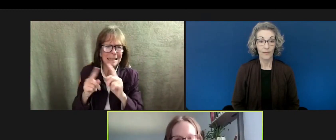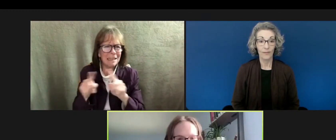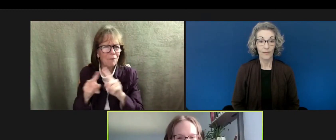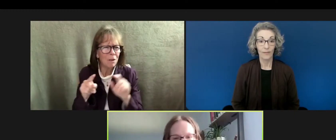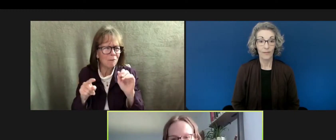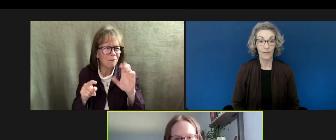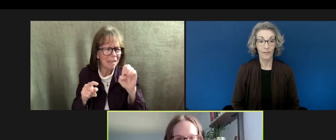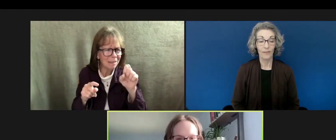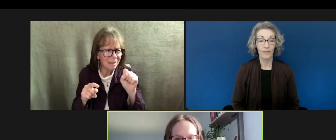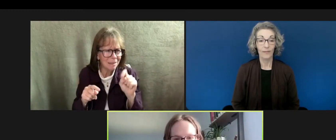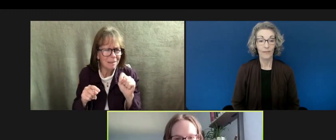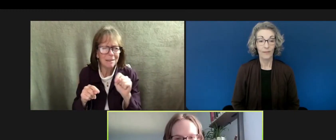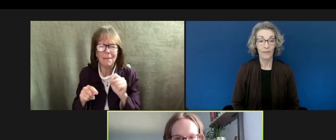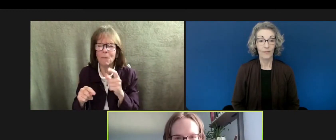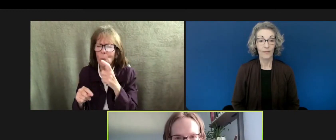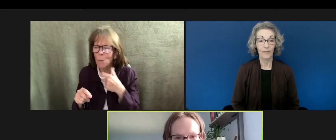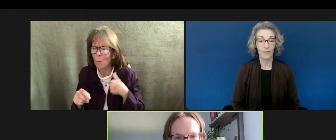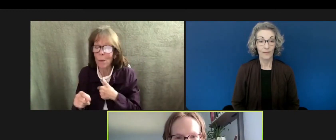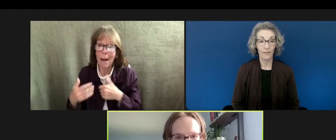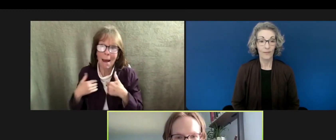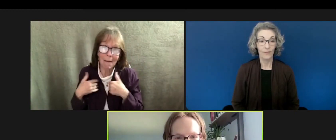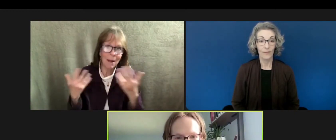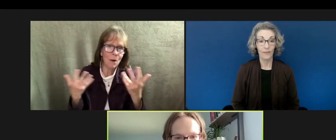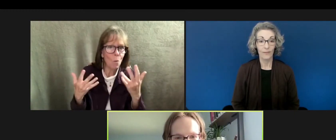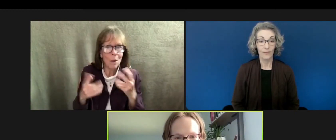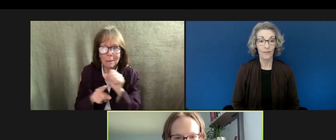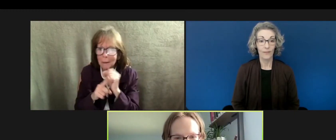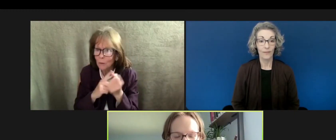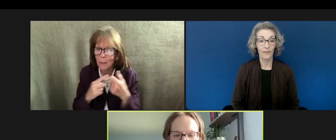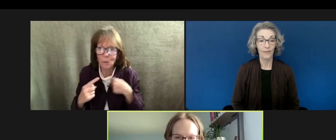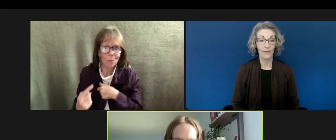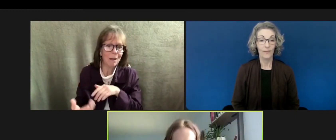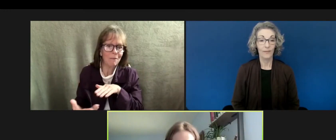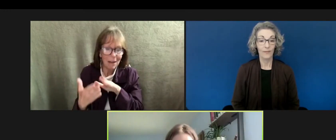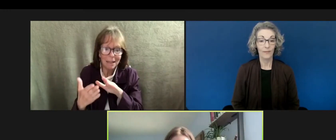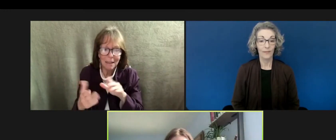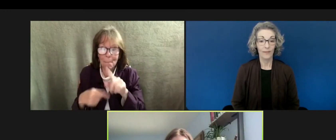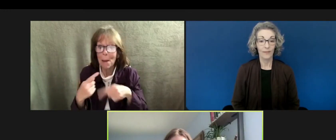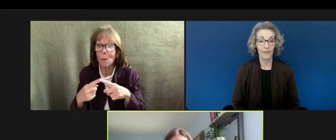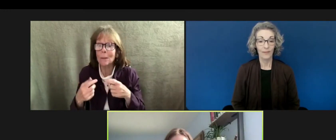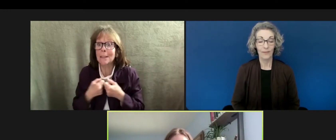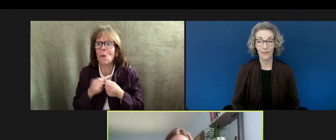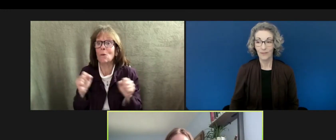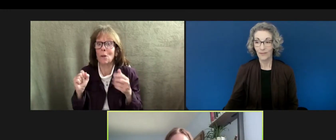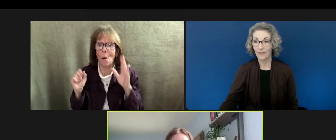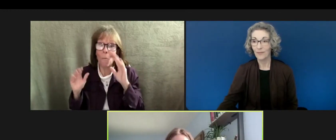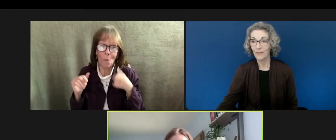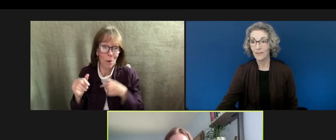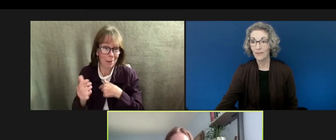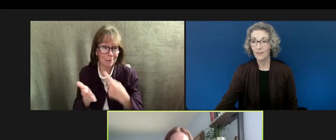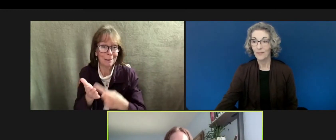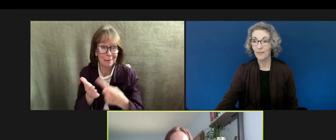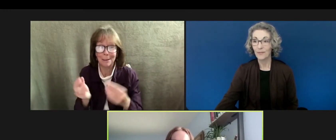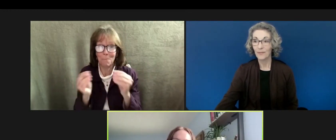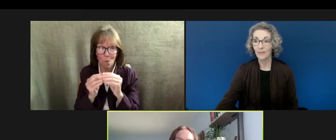I hope you can dive into these conversations more after the session. So let's get started with our first scene,